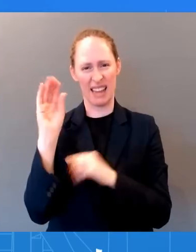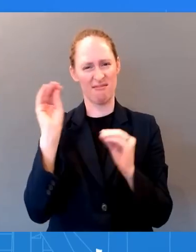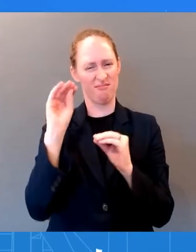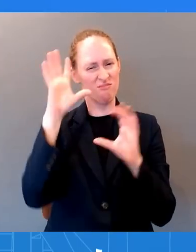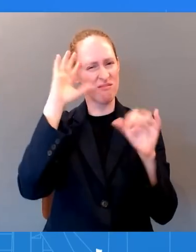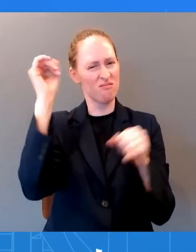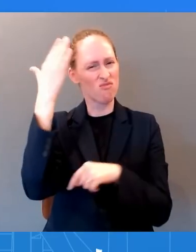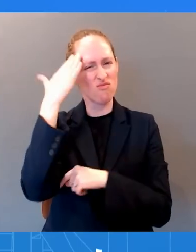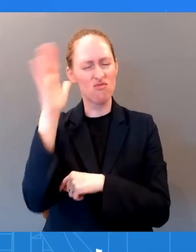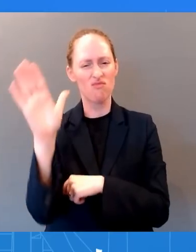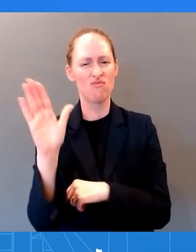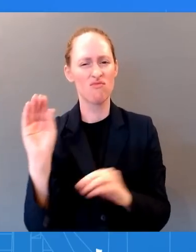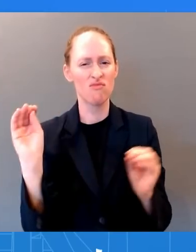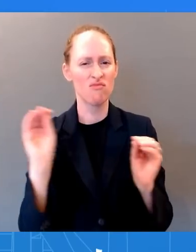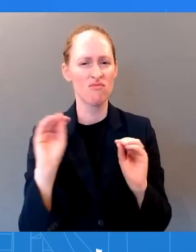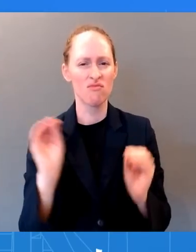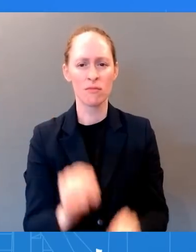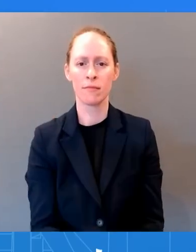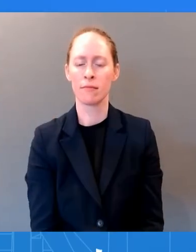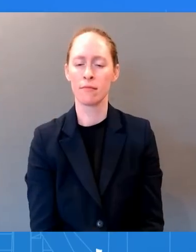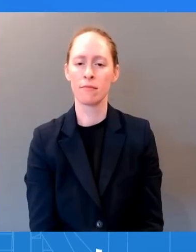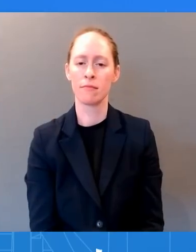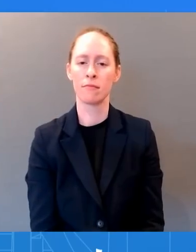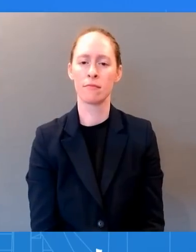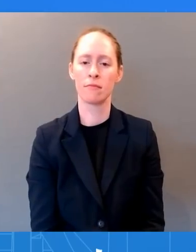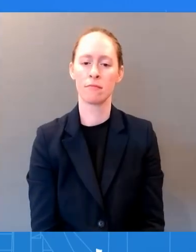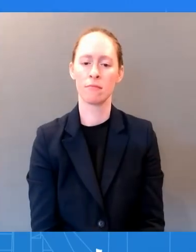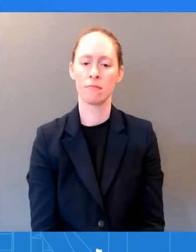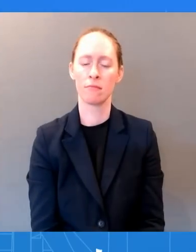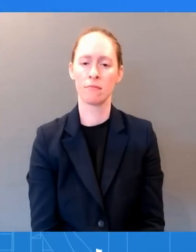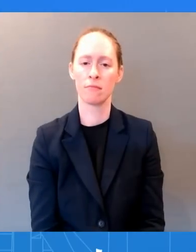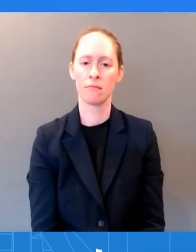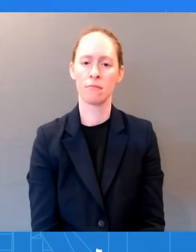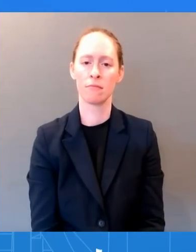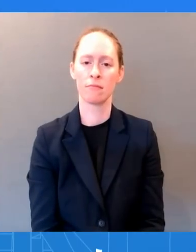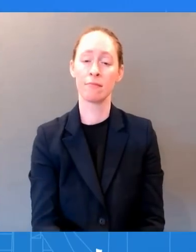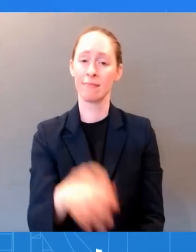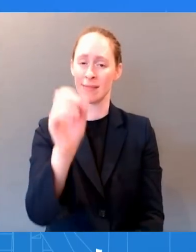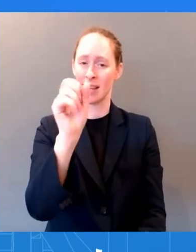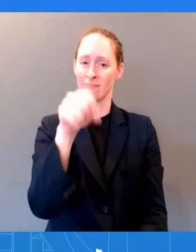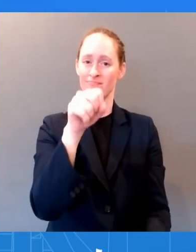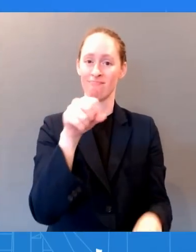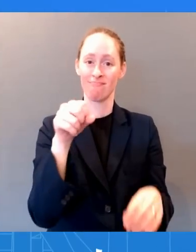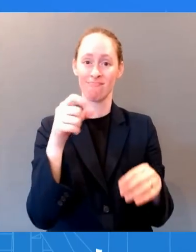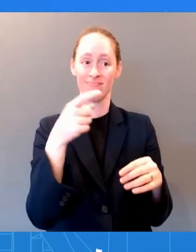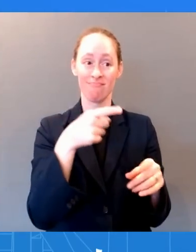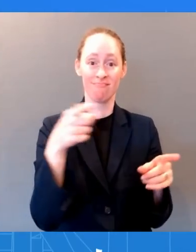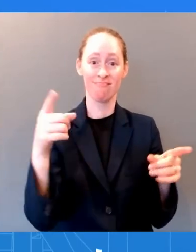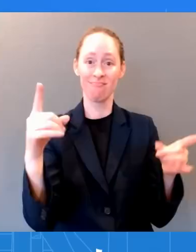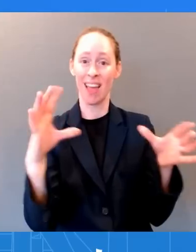it's all connected, right? Right? It's all connected. So I'm trying to give you answers for what I can give you answers to, right?